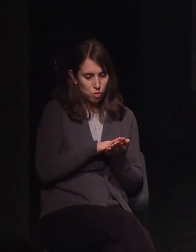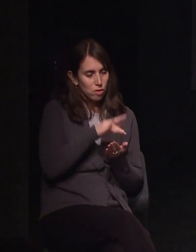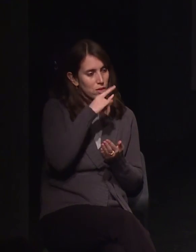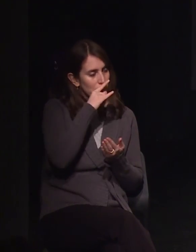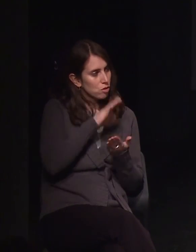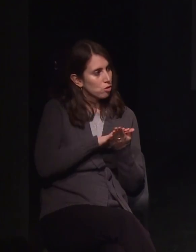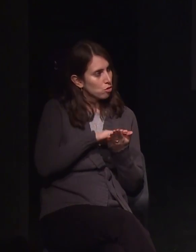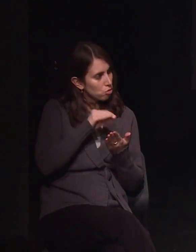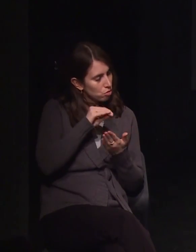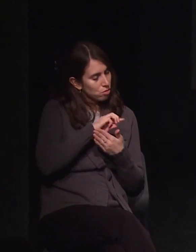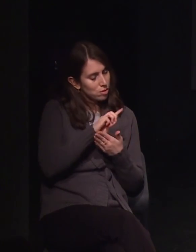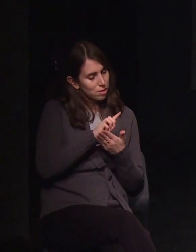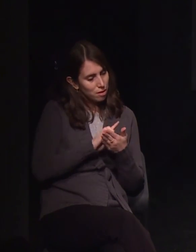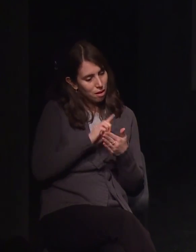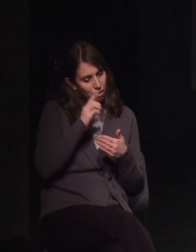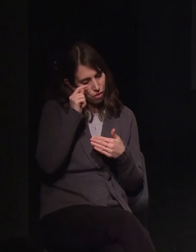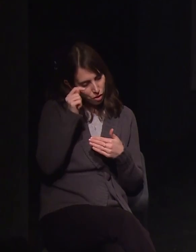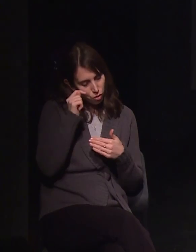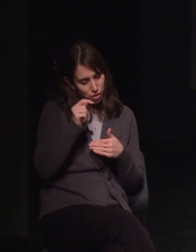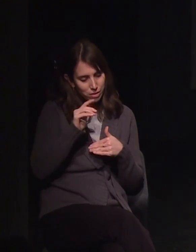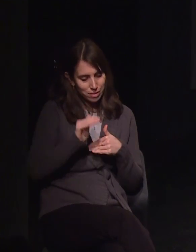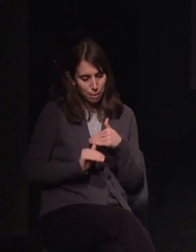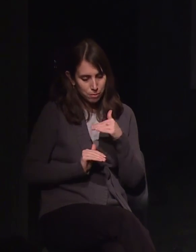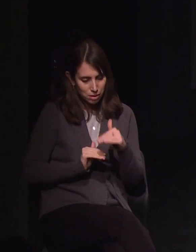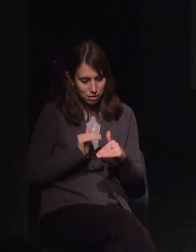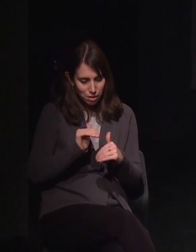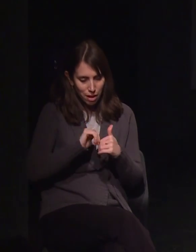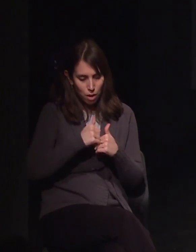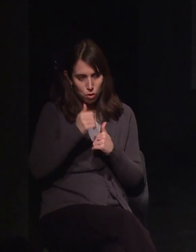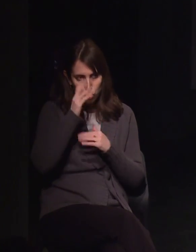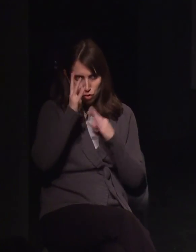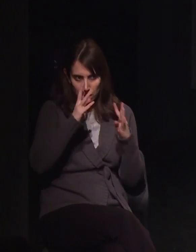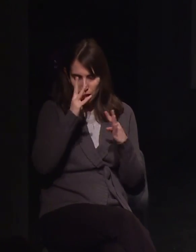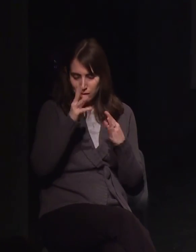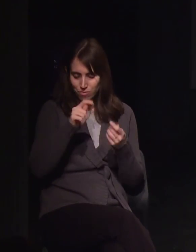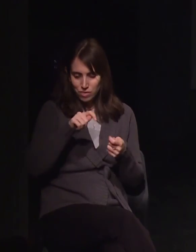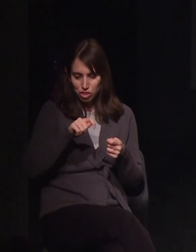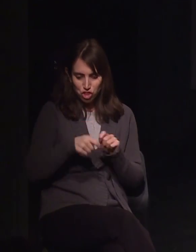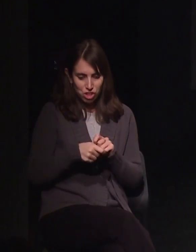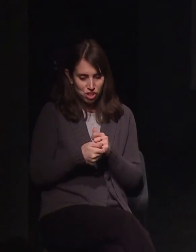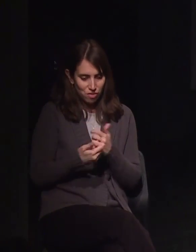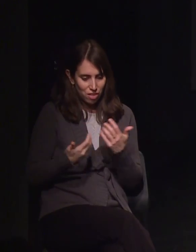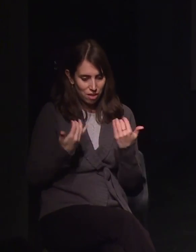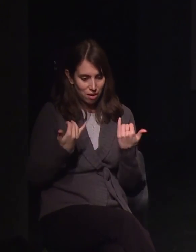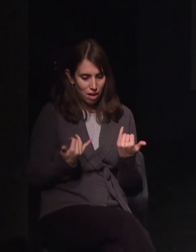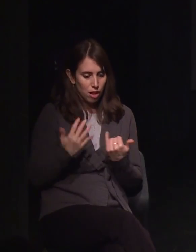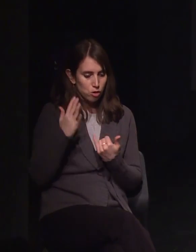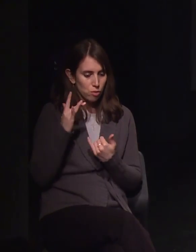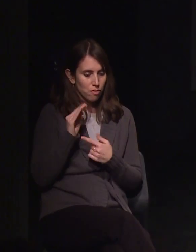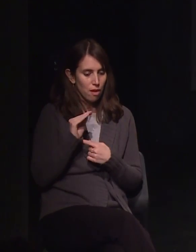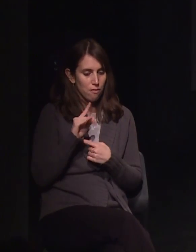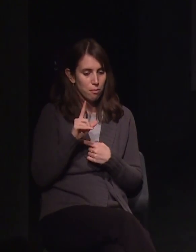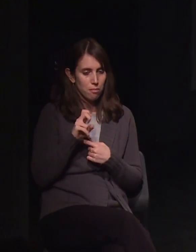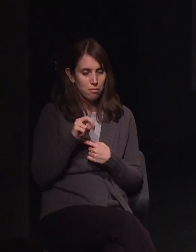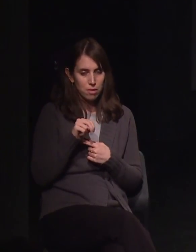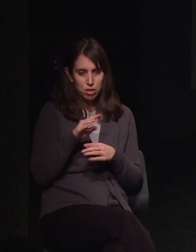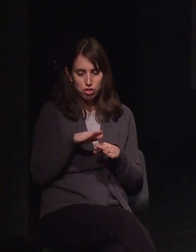steps of design theory of creating, it changed everything. And now 25 million kids around the world do it, it’s an extraordinary thing.